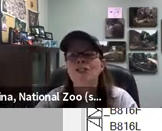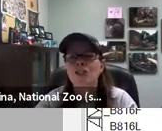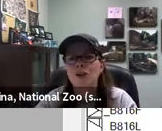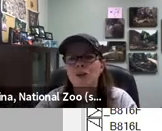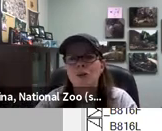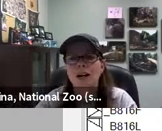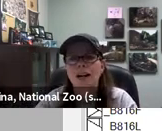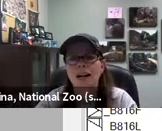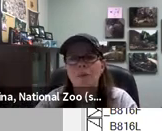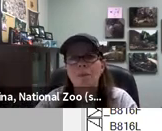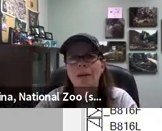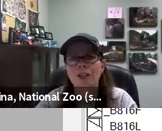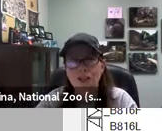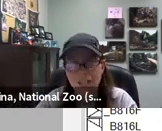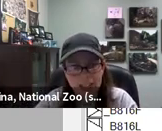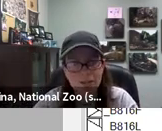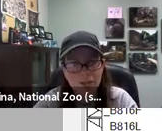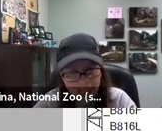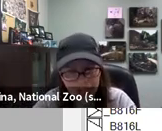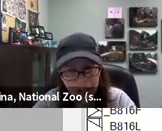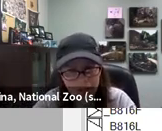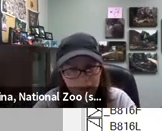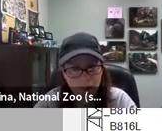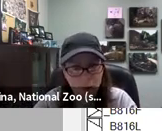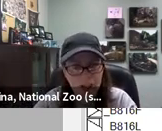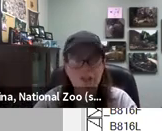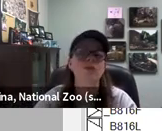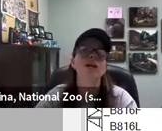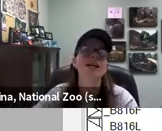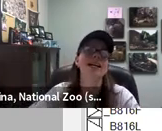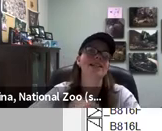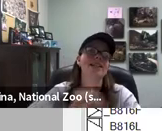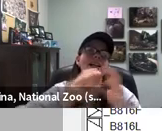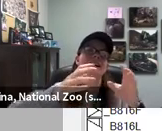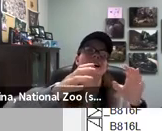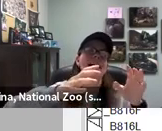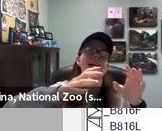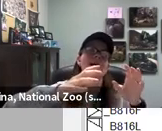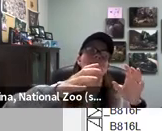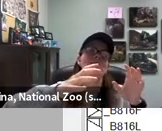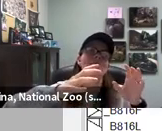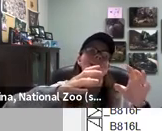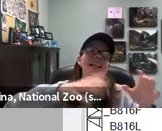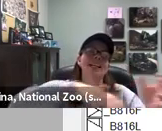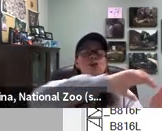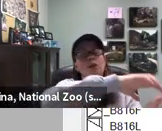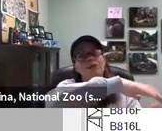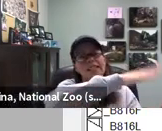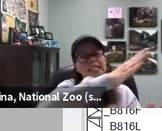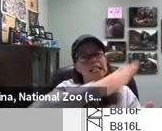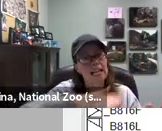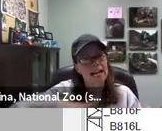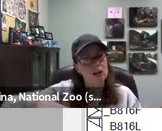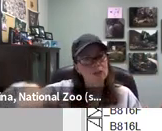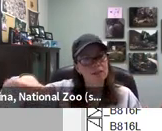So by creating a rain garden, what you're doing is sort of a